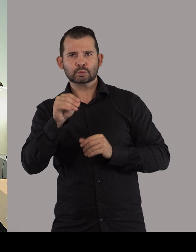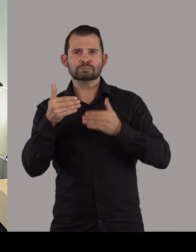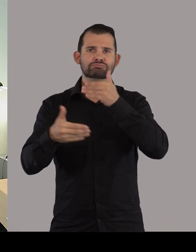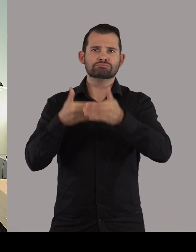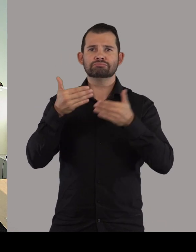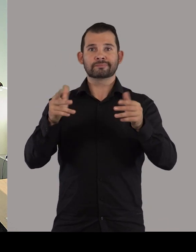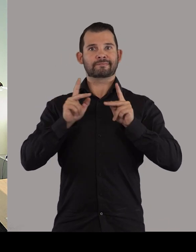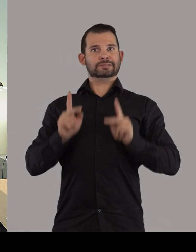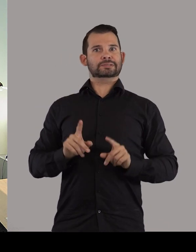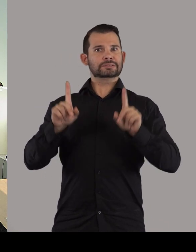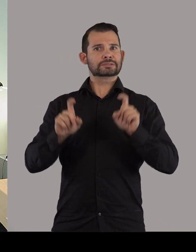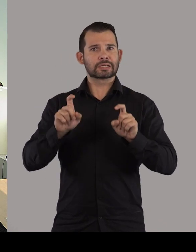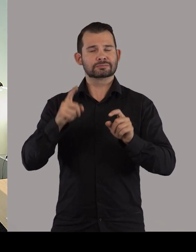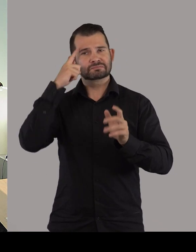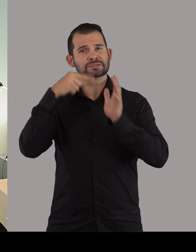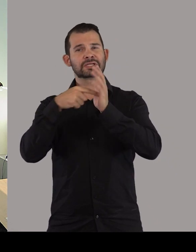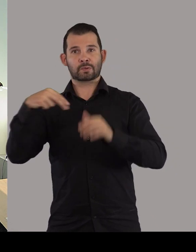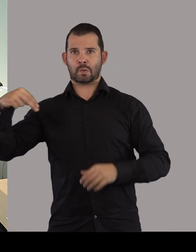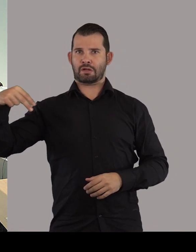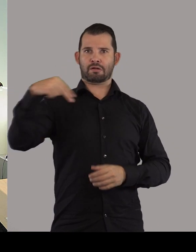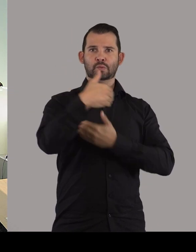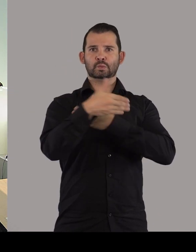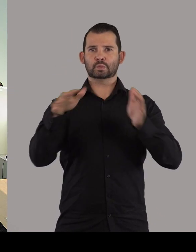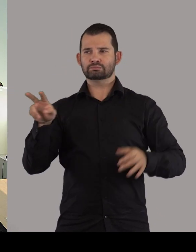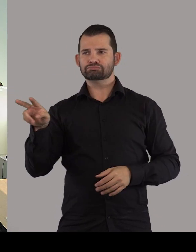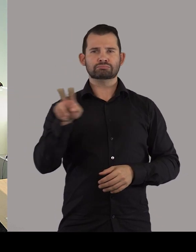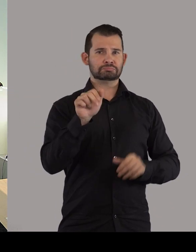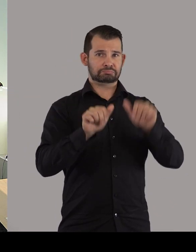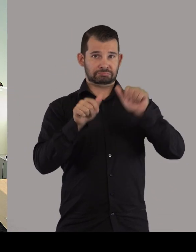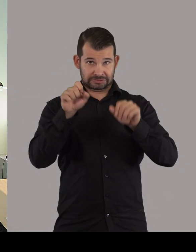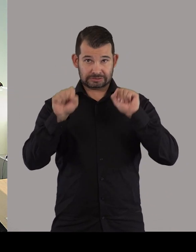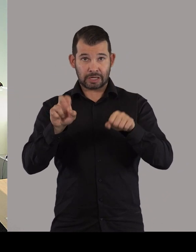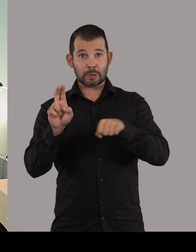walking across a room to assess if you can use conventional transit.